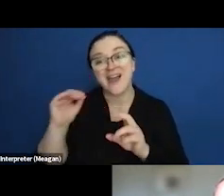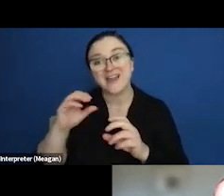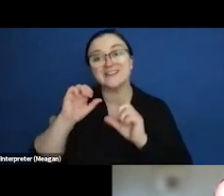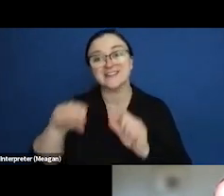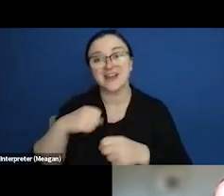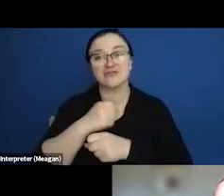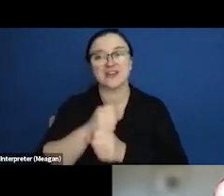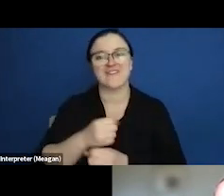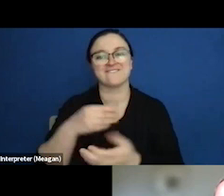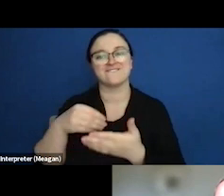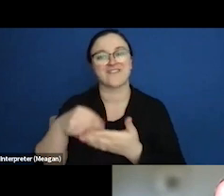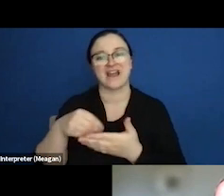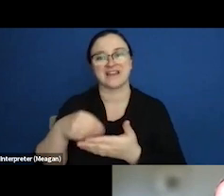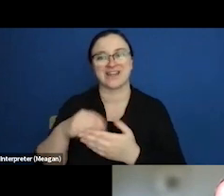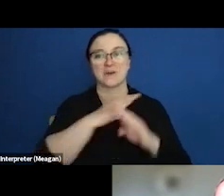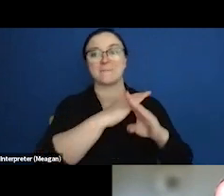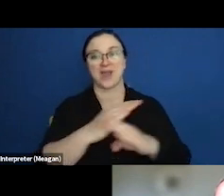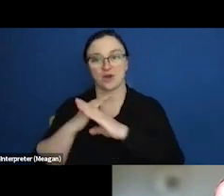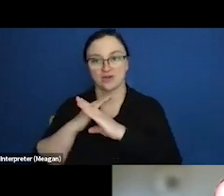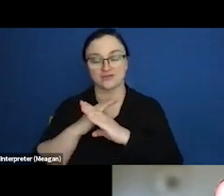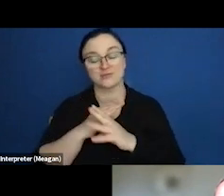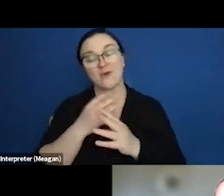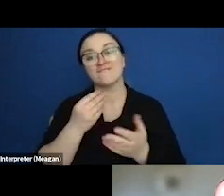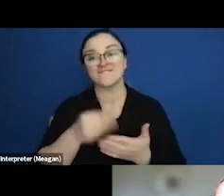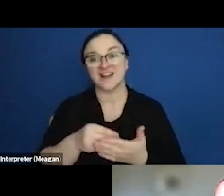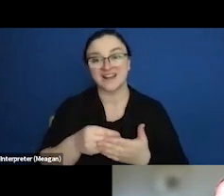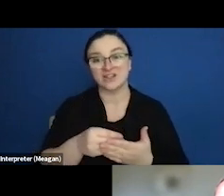to the financial and qualitative barriers